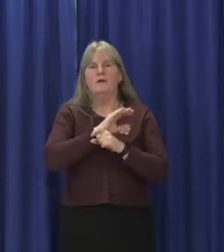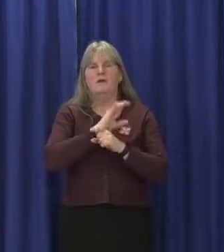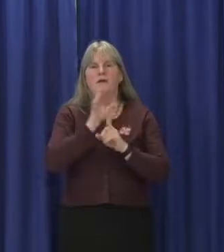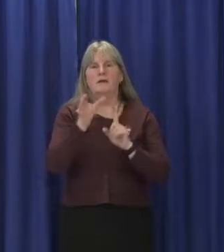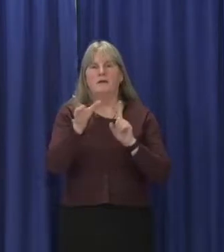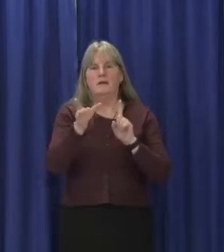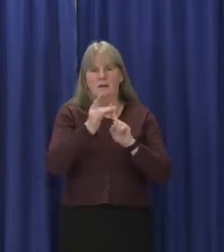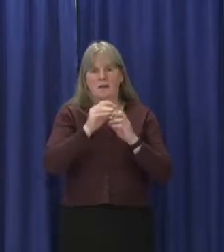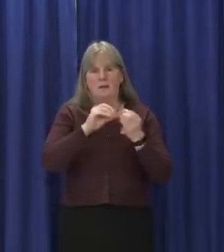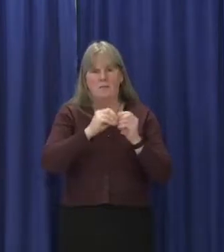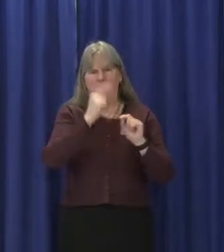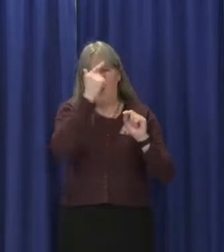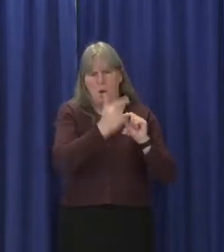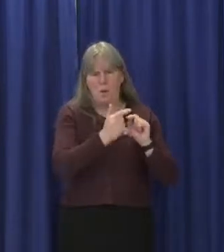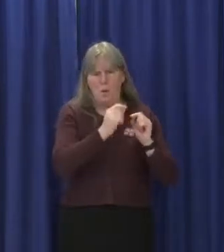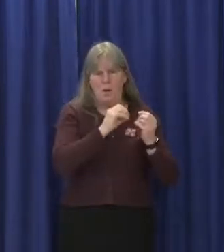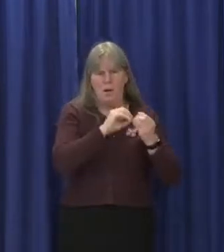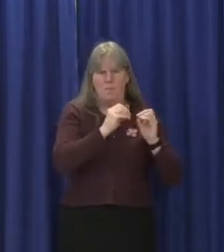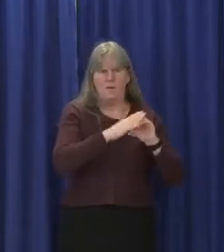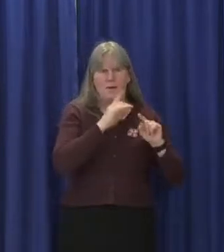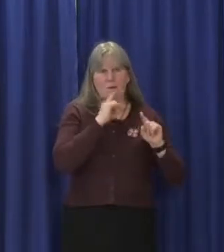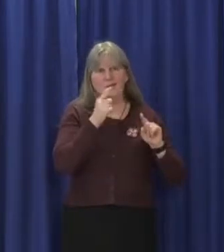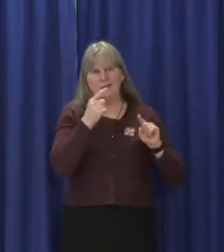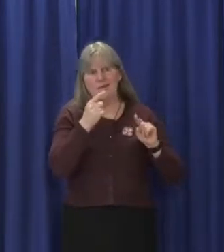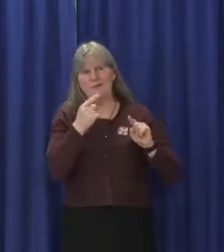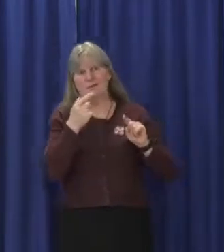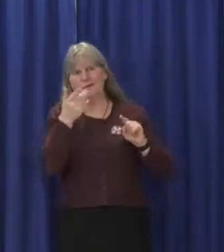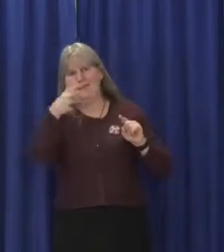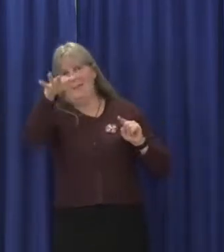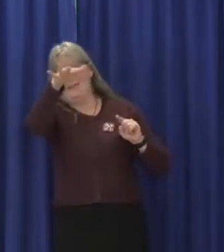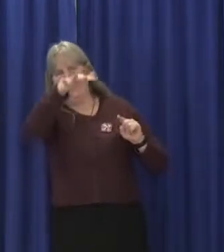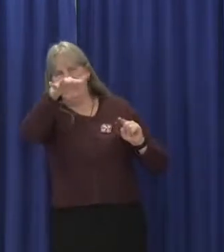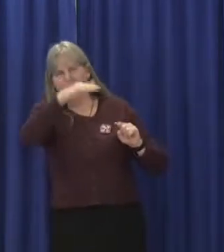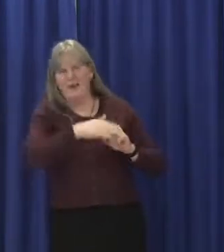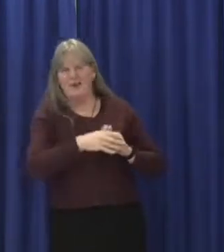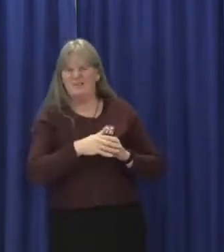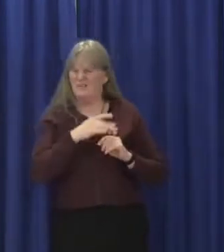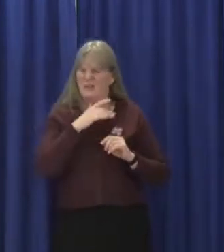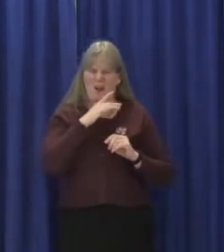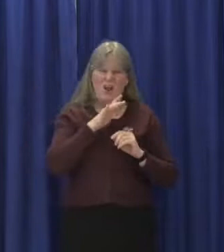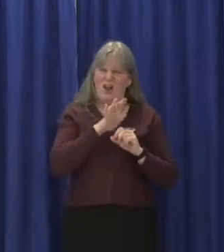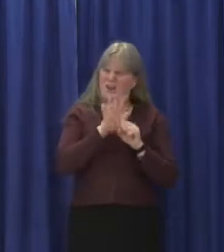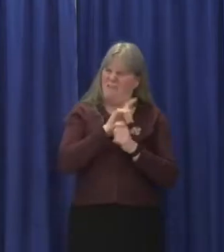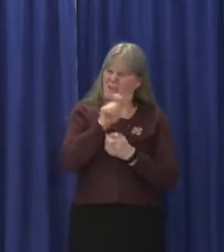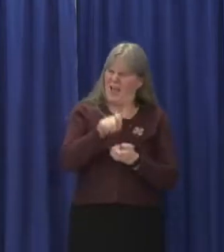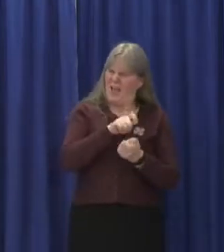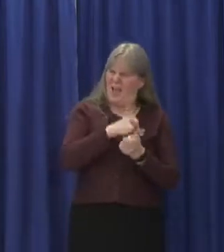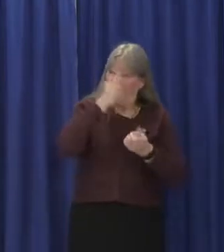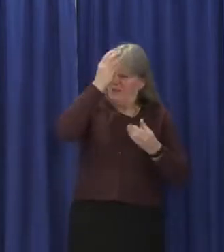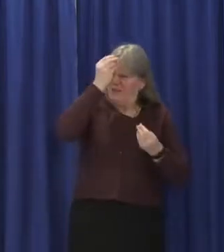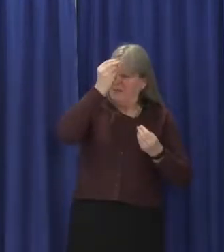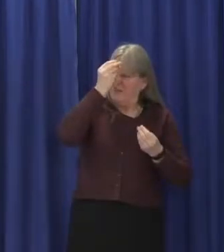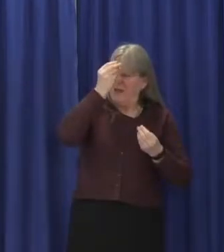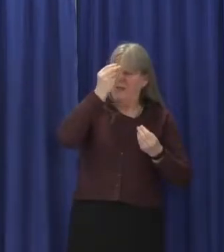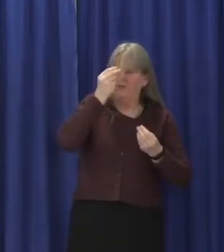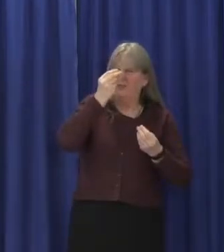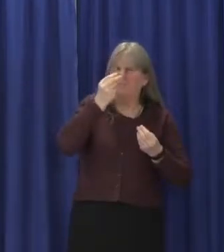seems, the capacity for the government to collect accurate information about the number of cases and what-- what's